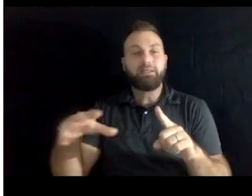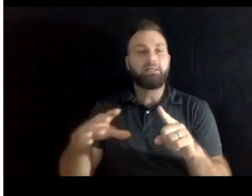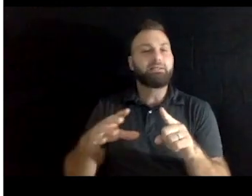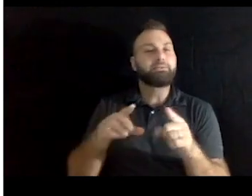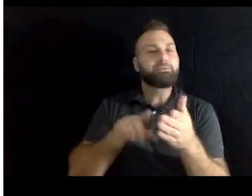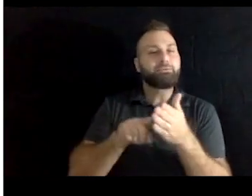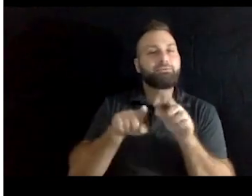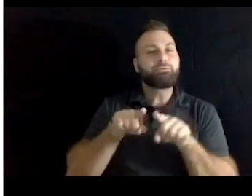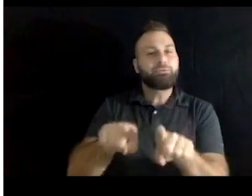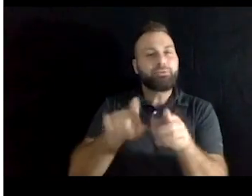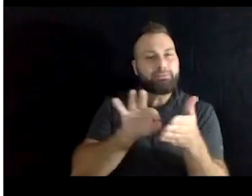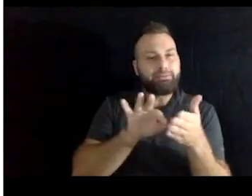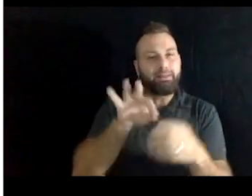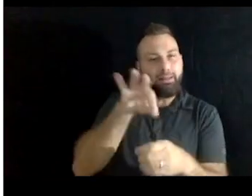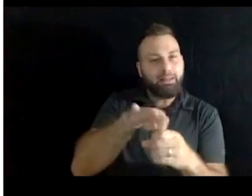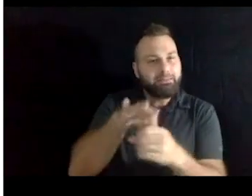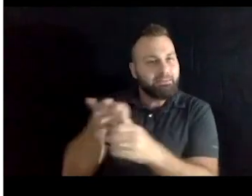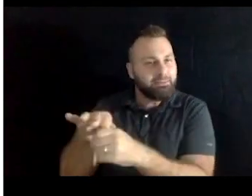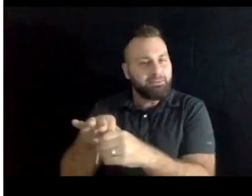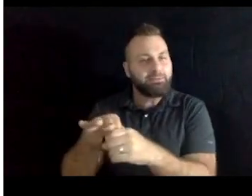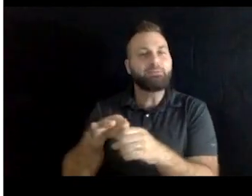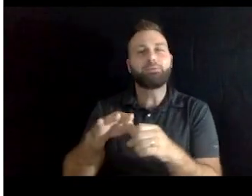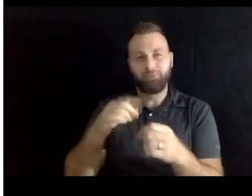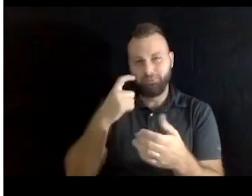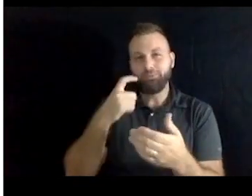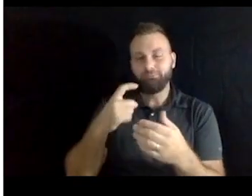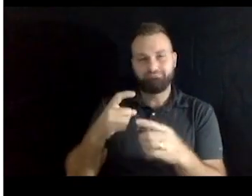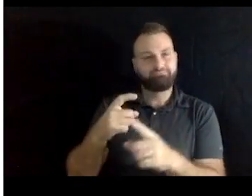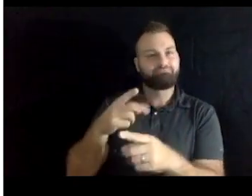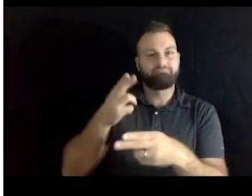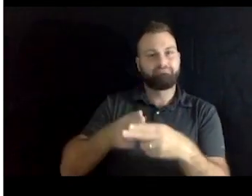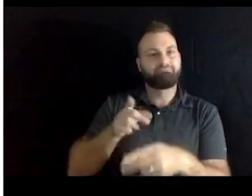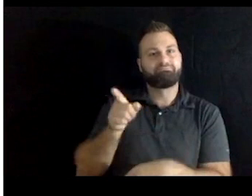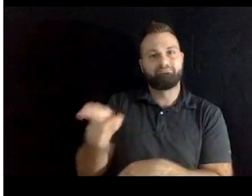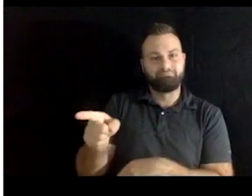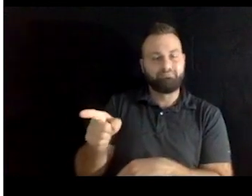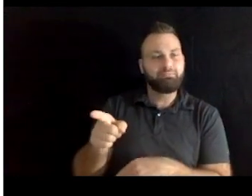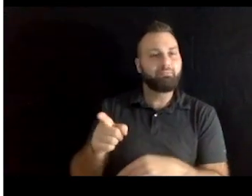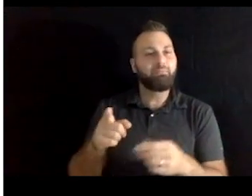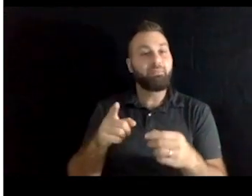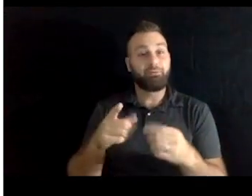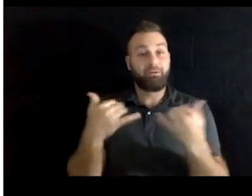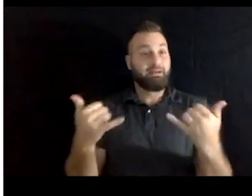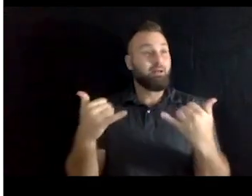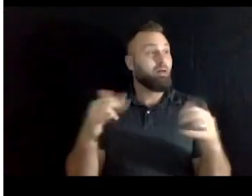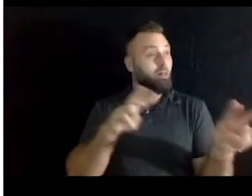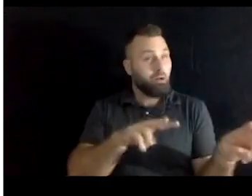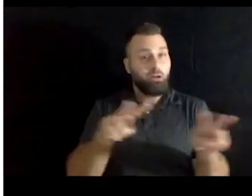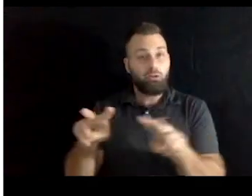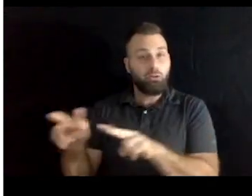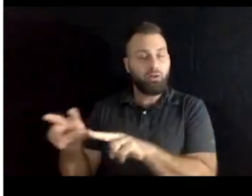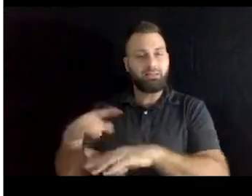I see a political ad or a political yard sign. So brief disclaimer,